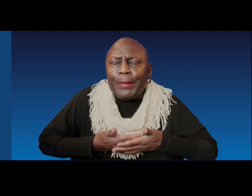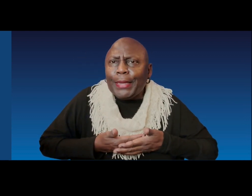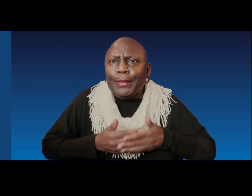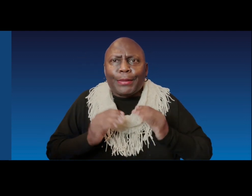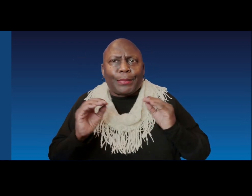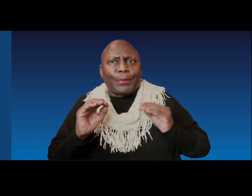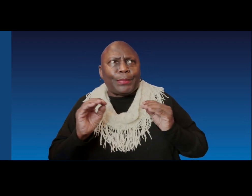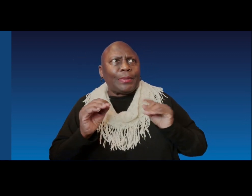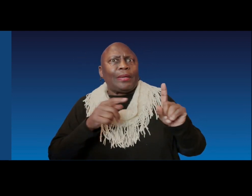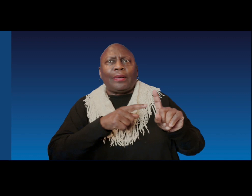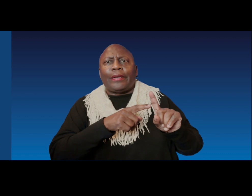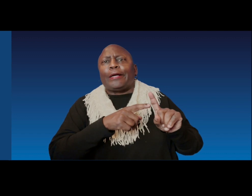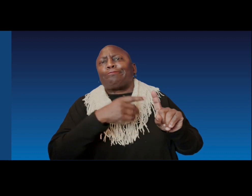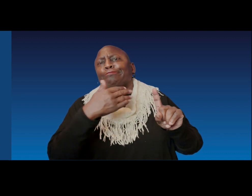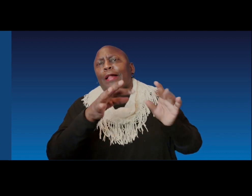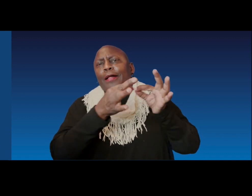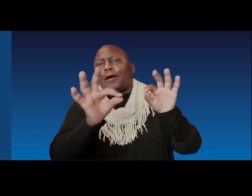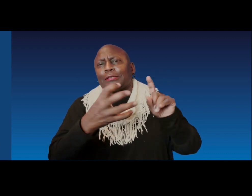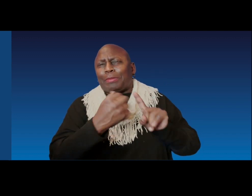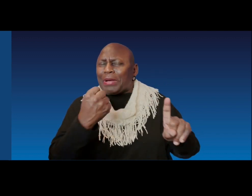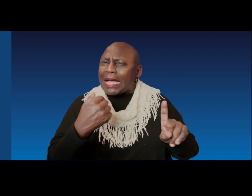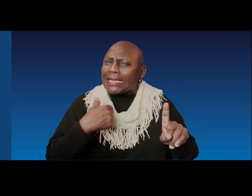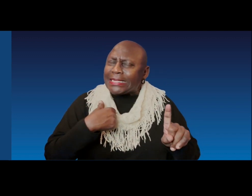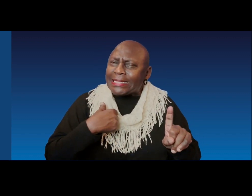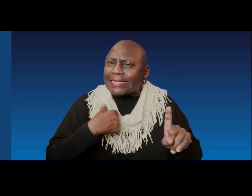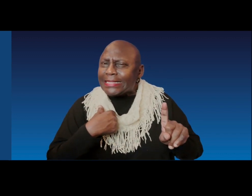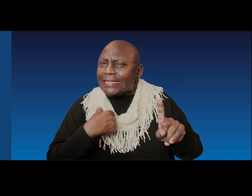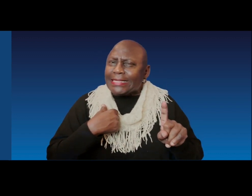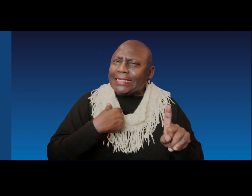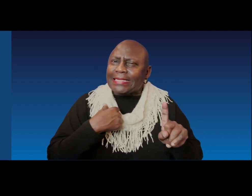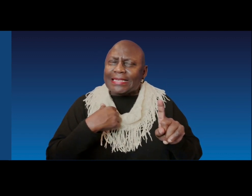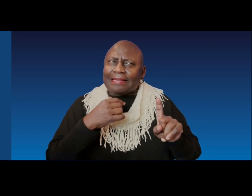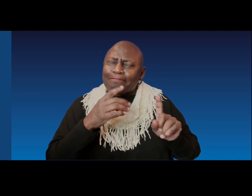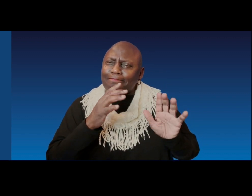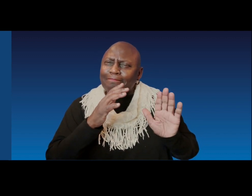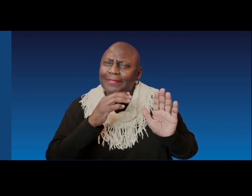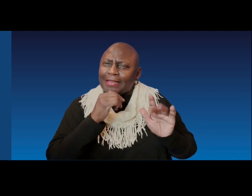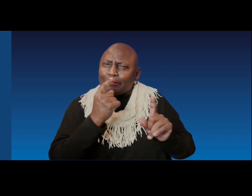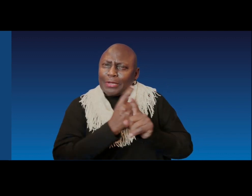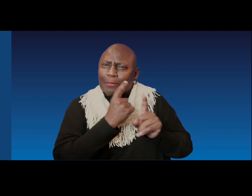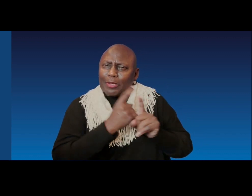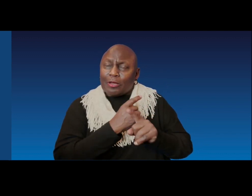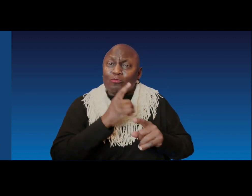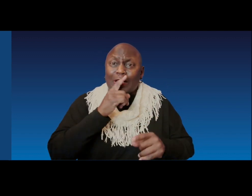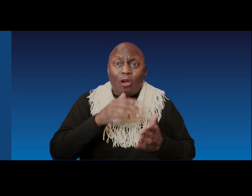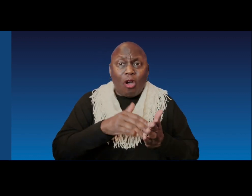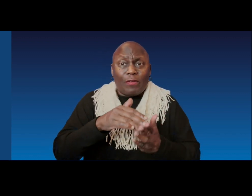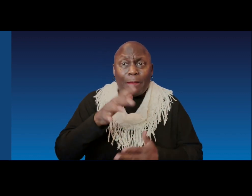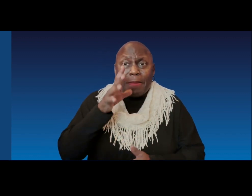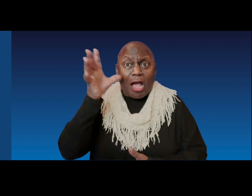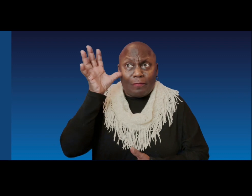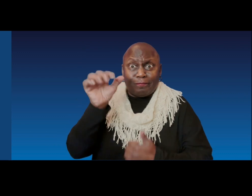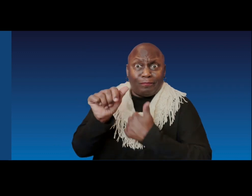Some people think, wow, the parents aren't communicating with their baby. That's language deprivation.